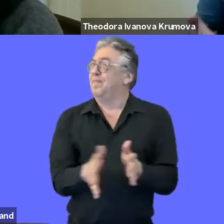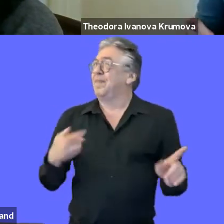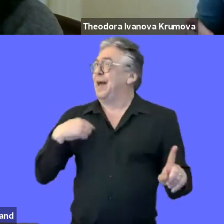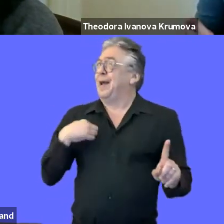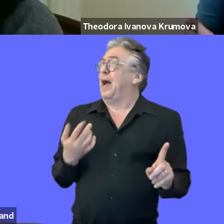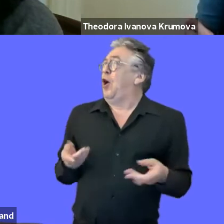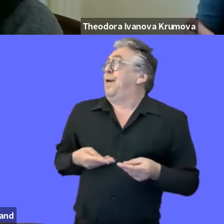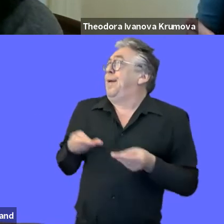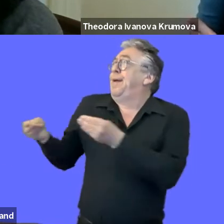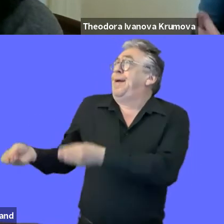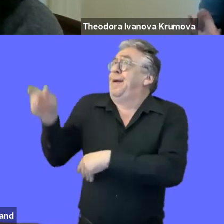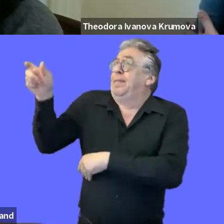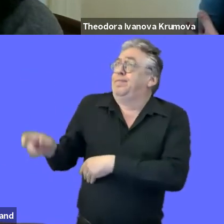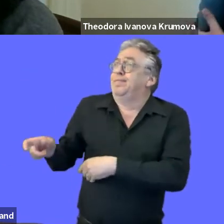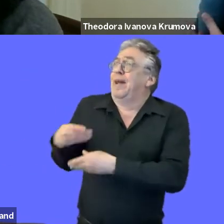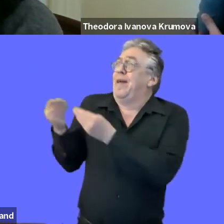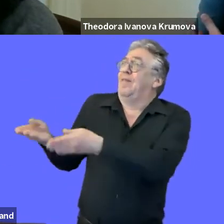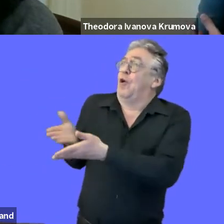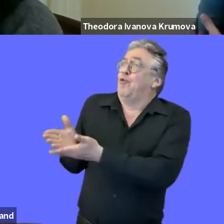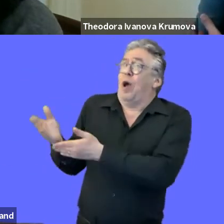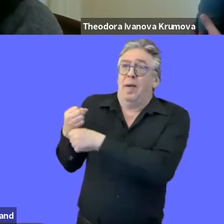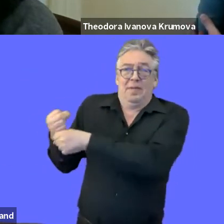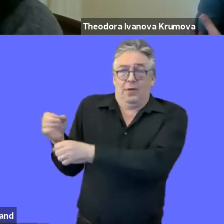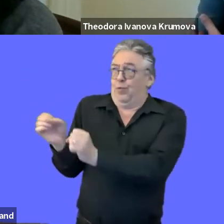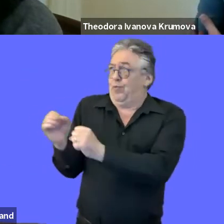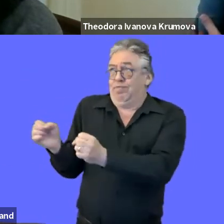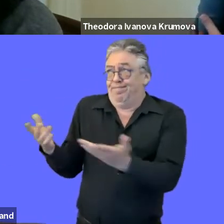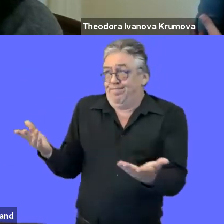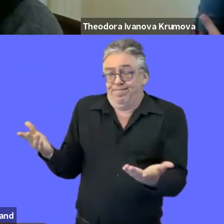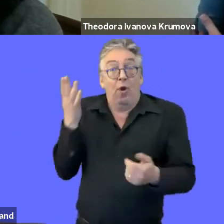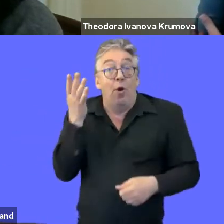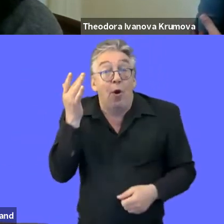if the individual communication is brought by a representative.